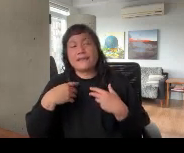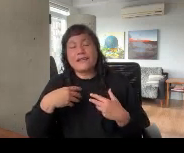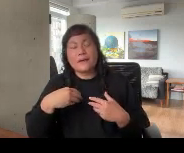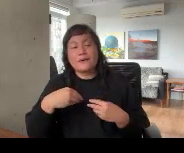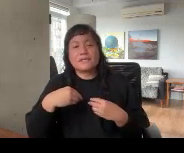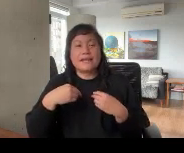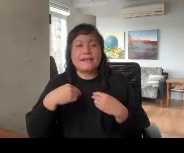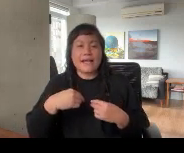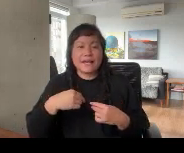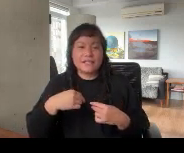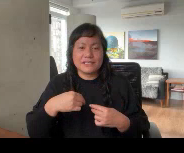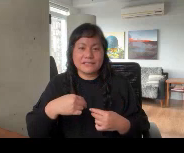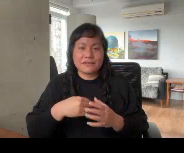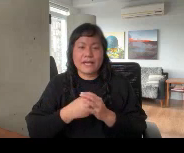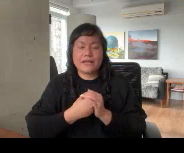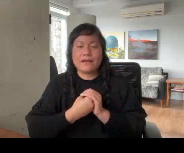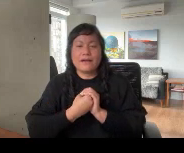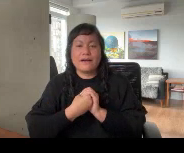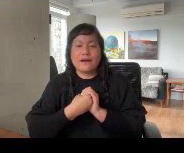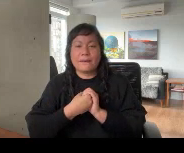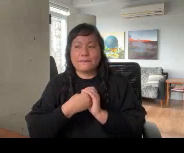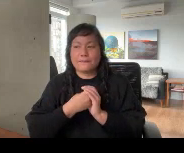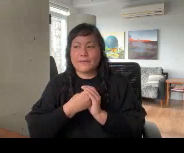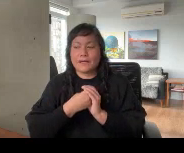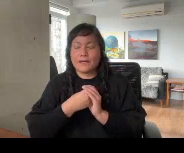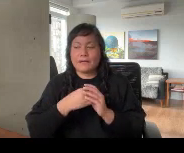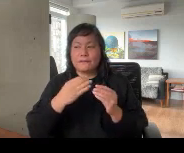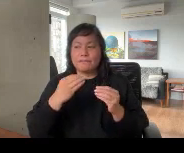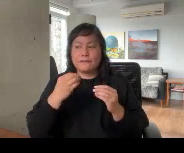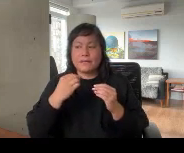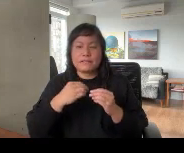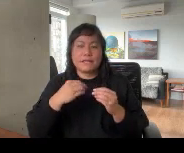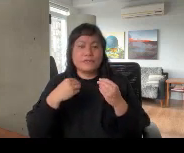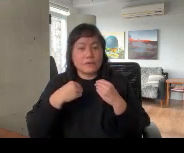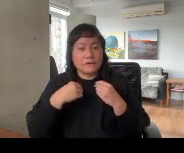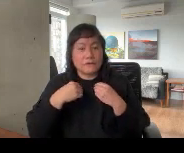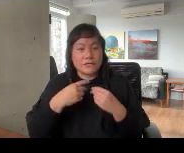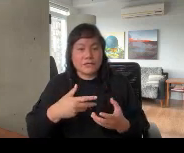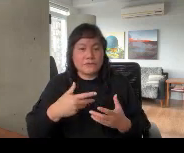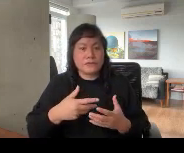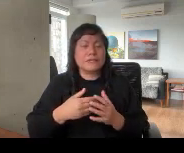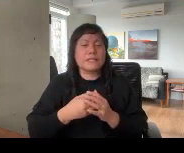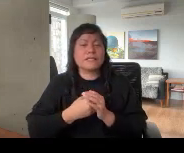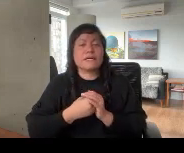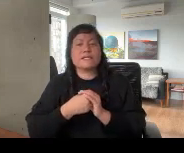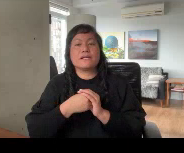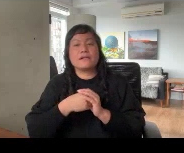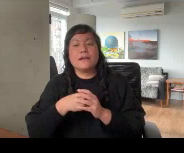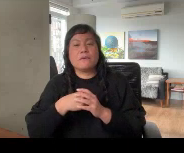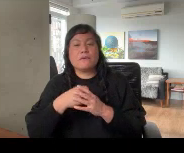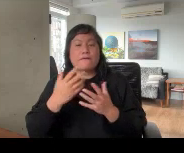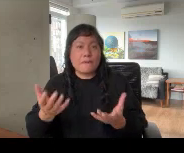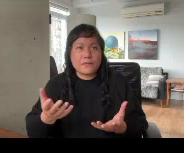I think about taking actions like umm, things like doing learning to do usability testing. We were